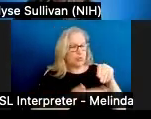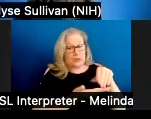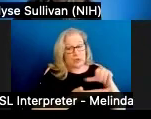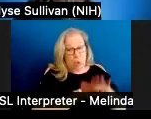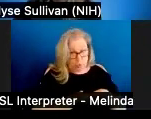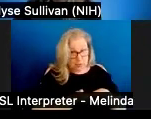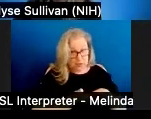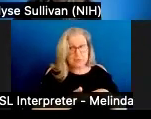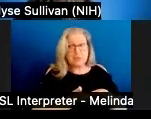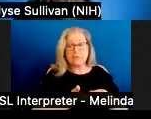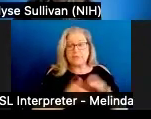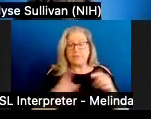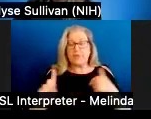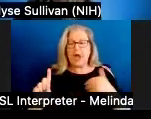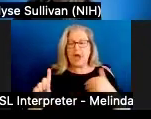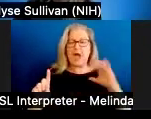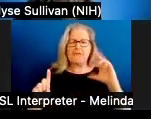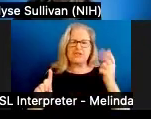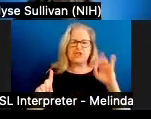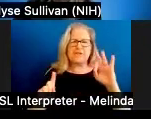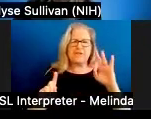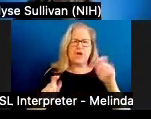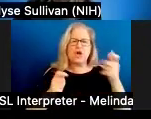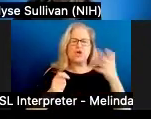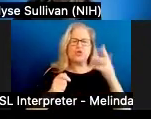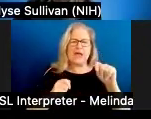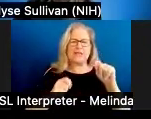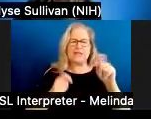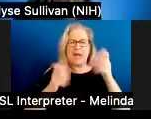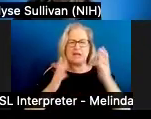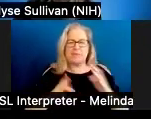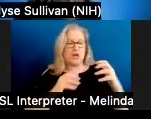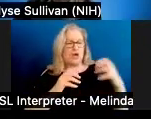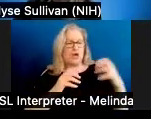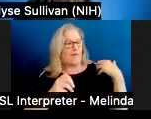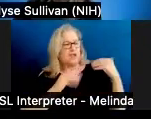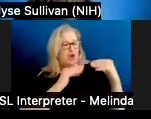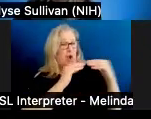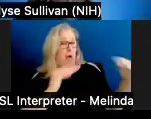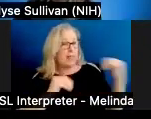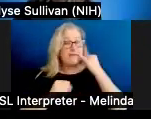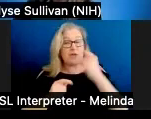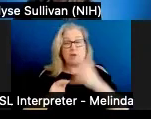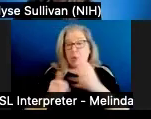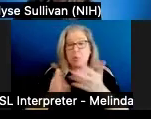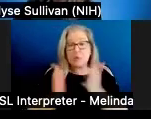I have a Chief Grants Management Officer colleague who says, "If you don't ask, you don't get." And that's really what we always say.